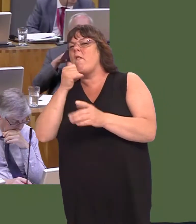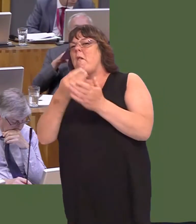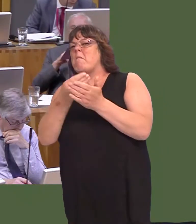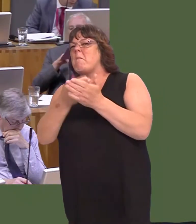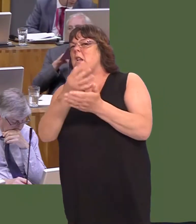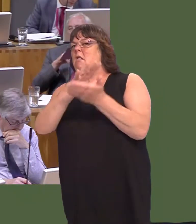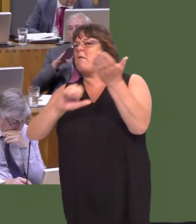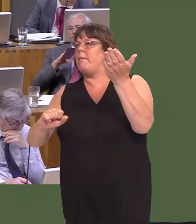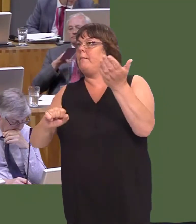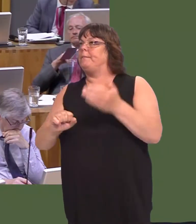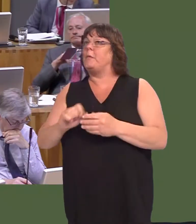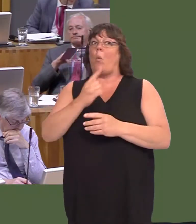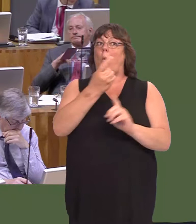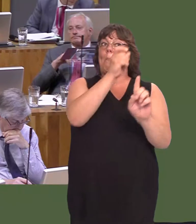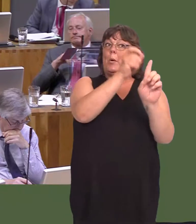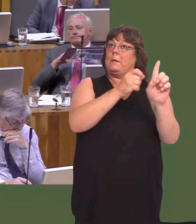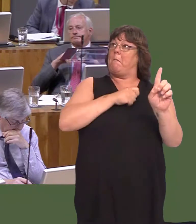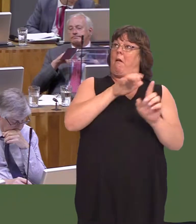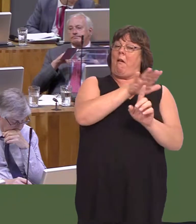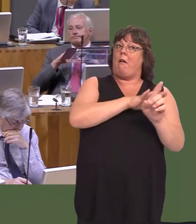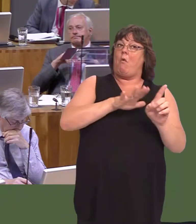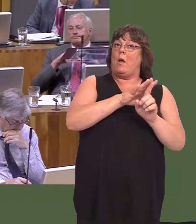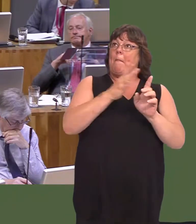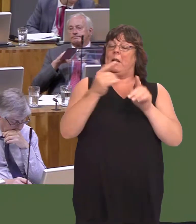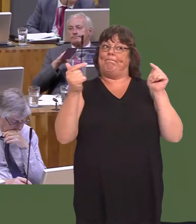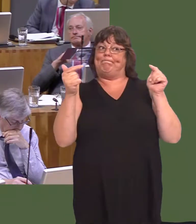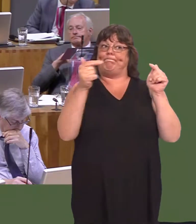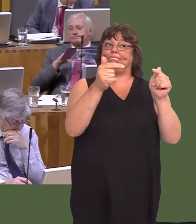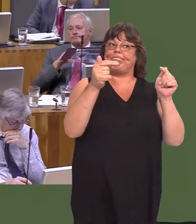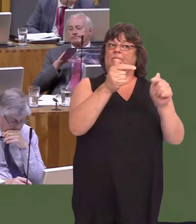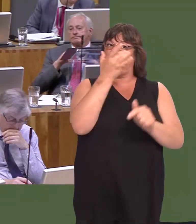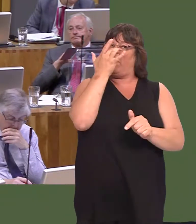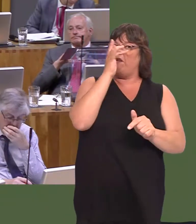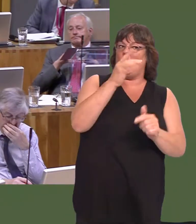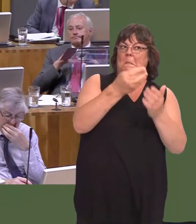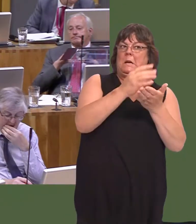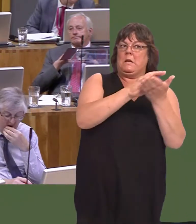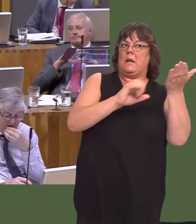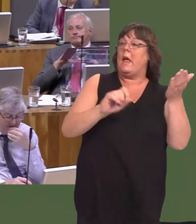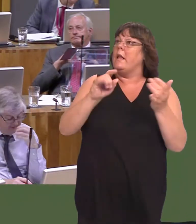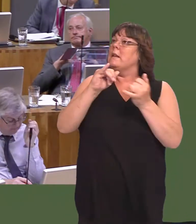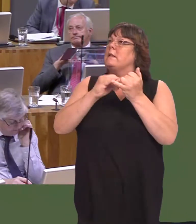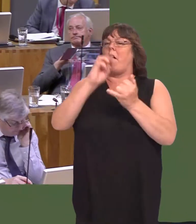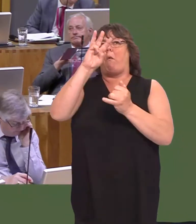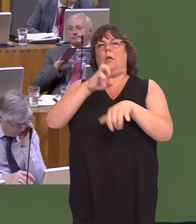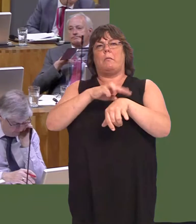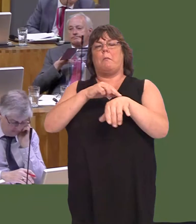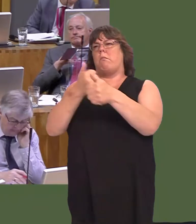I recently helped a constituent who was being targeted, and I have to say the support from South Wales Police was outstanding.